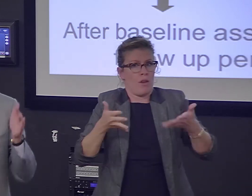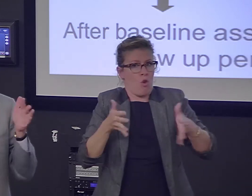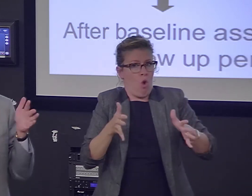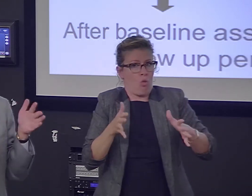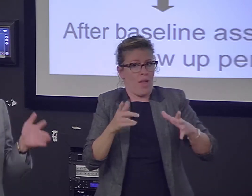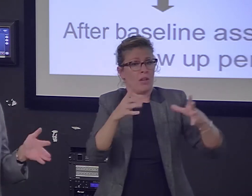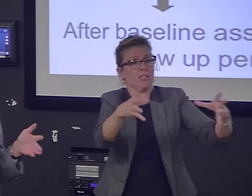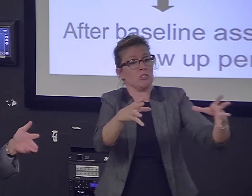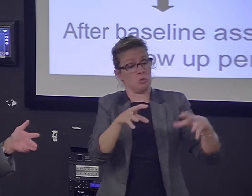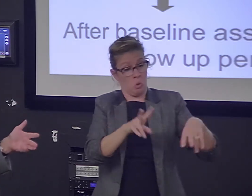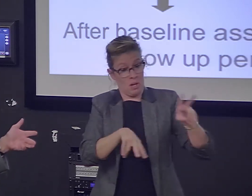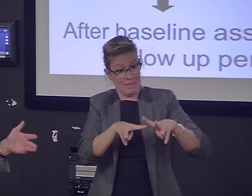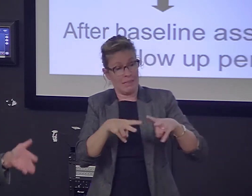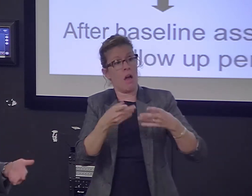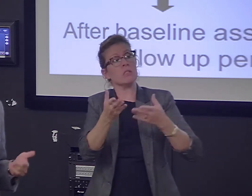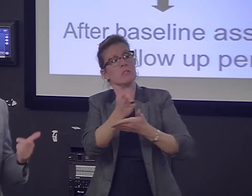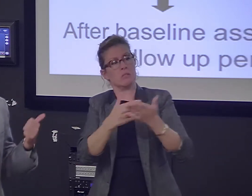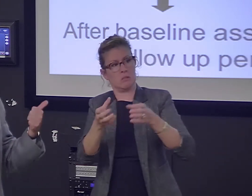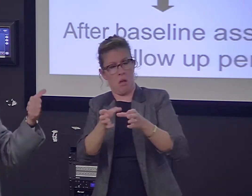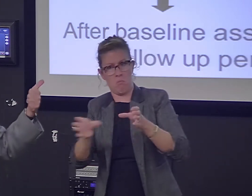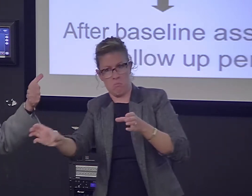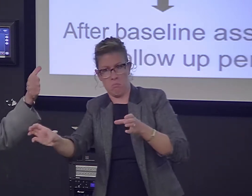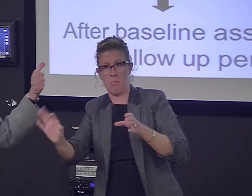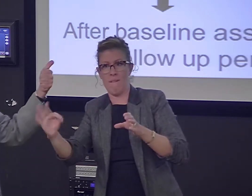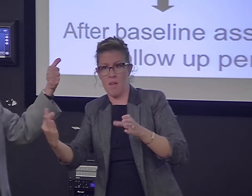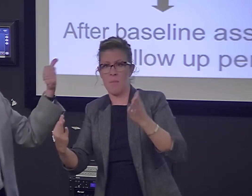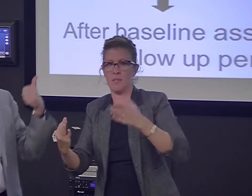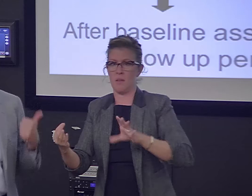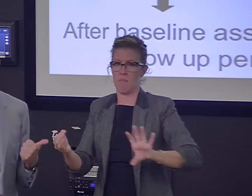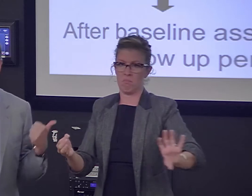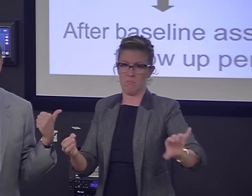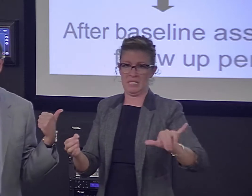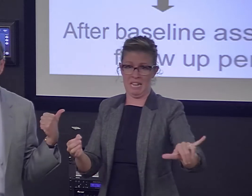so they just remained where they were. We called that group of children the care